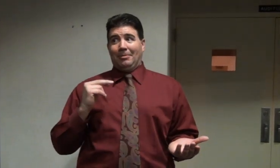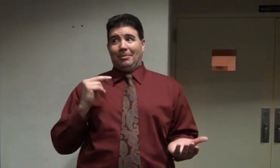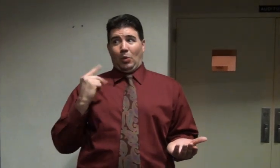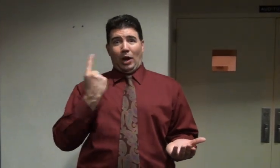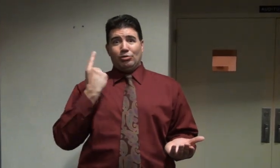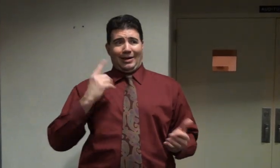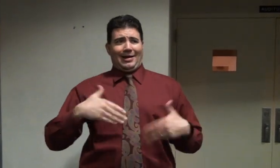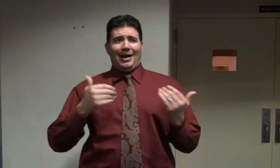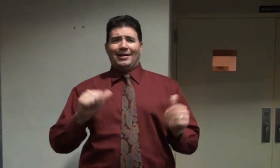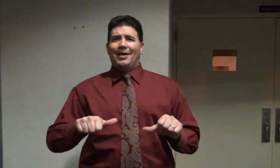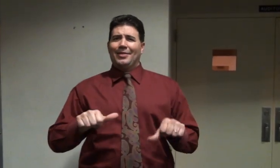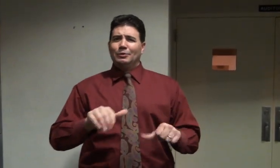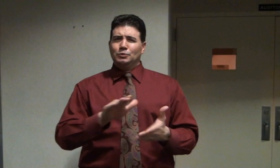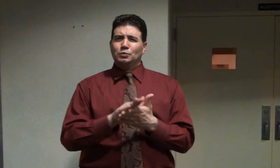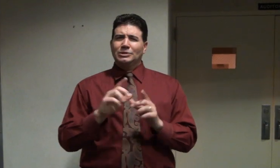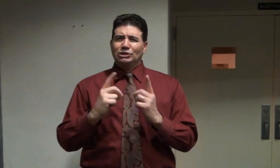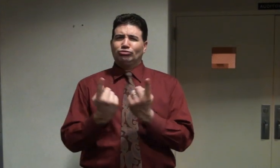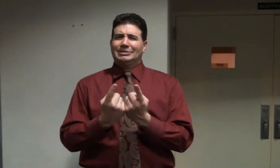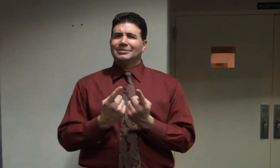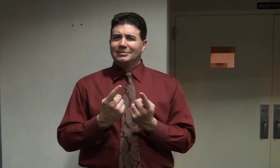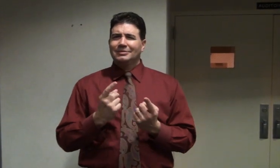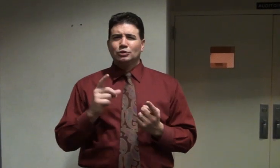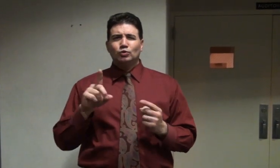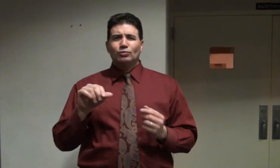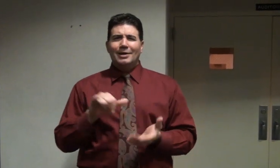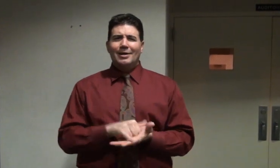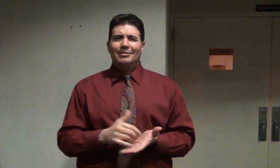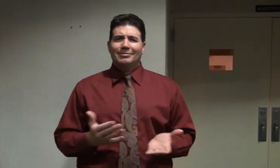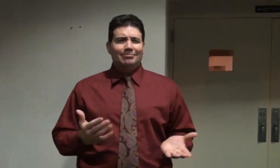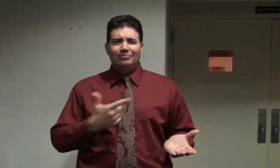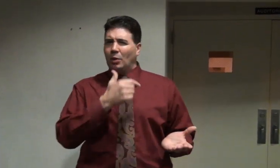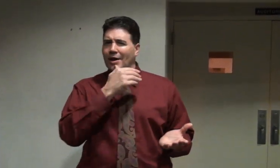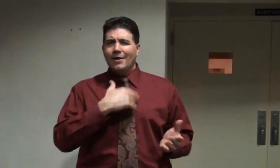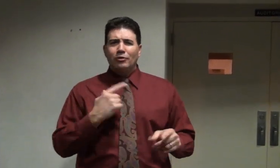I actually wonder how the school districts can do that.